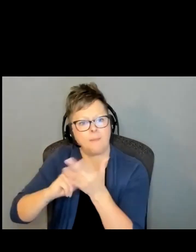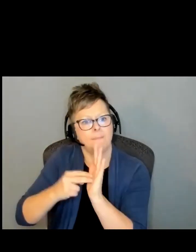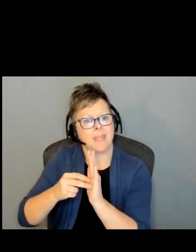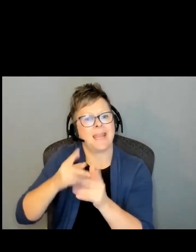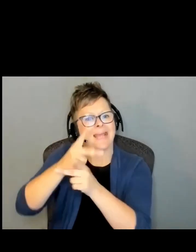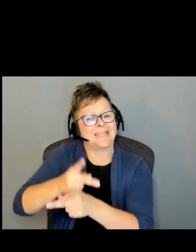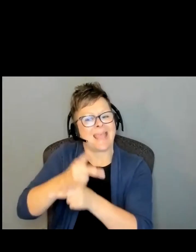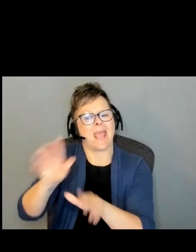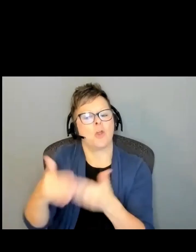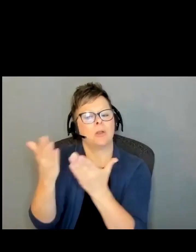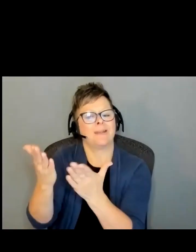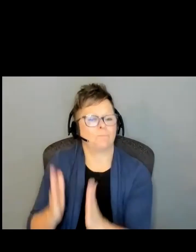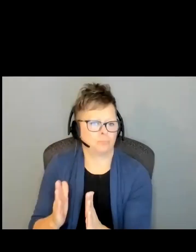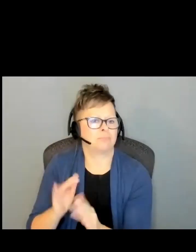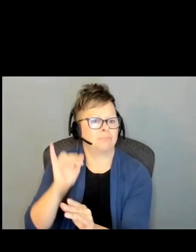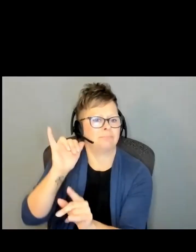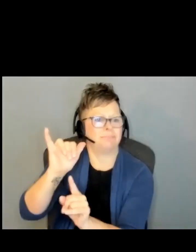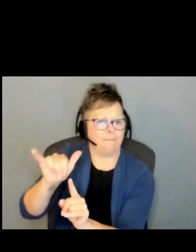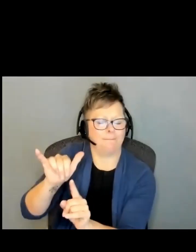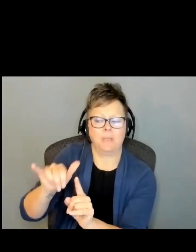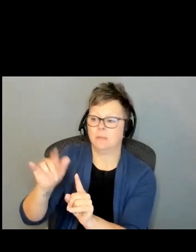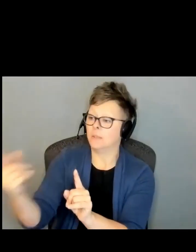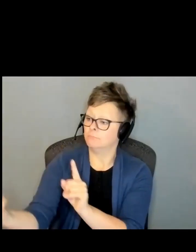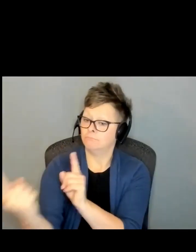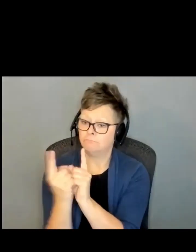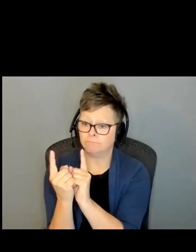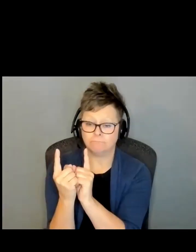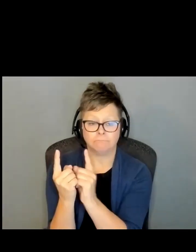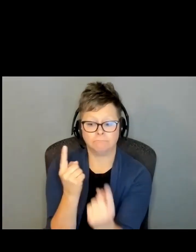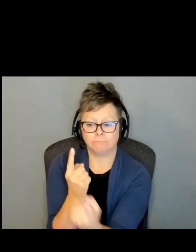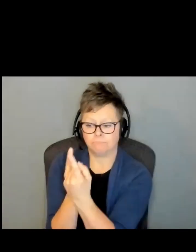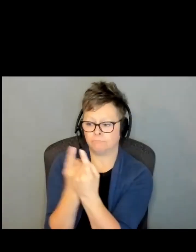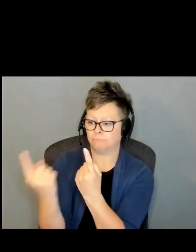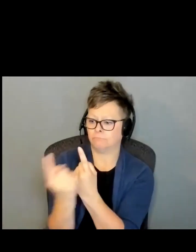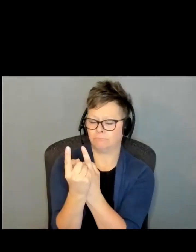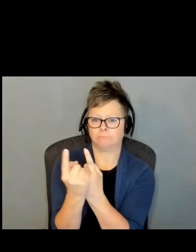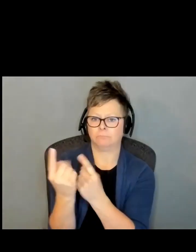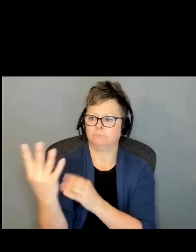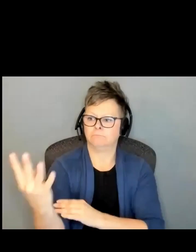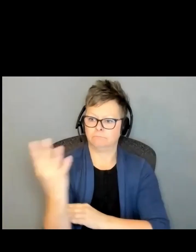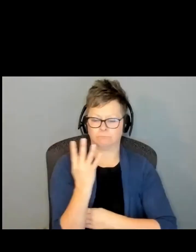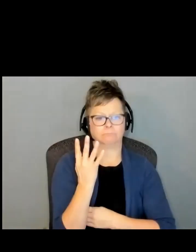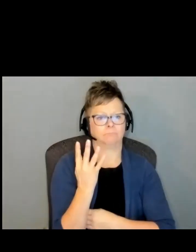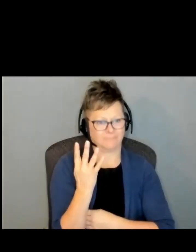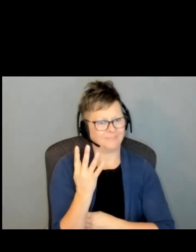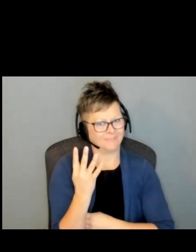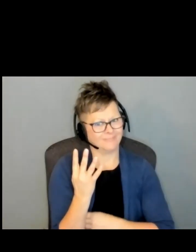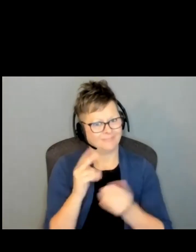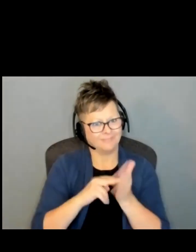to be part and parcel of the voices that are contributing to this space.